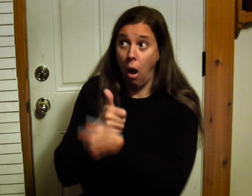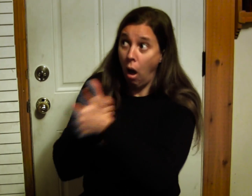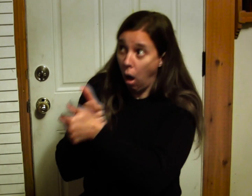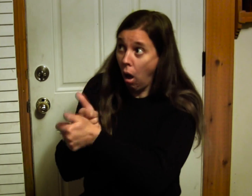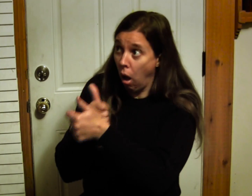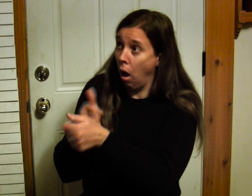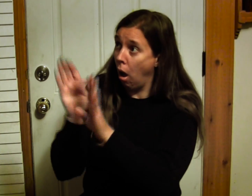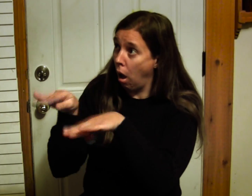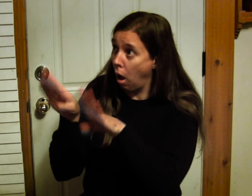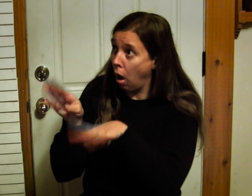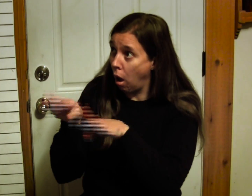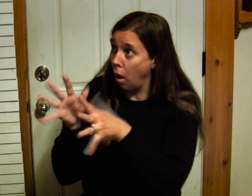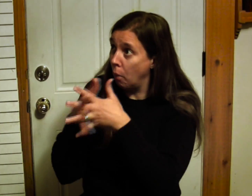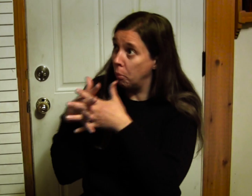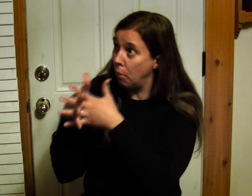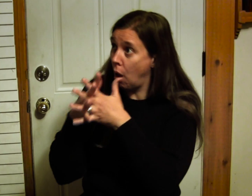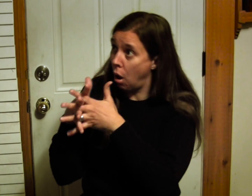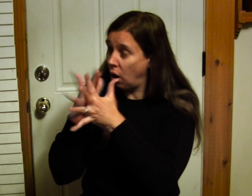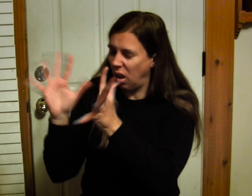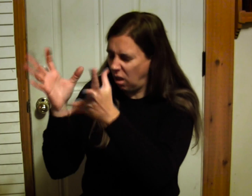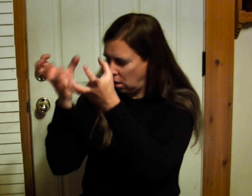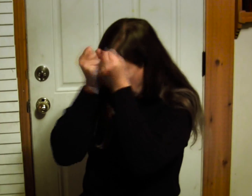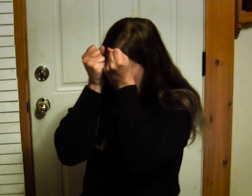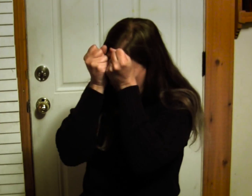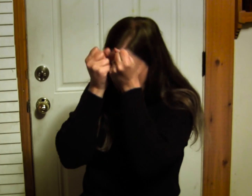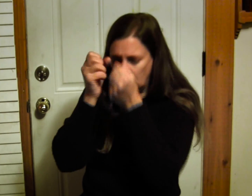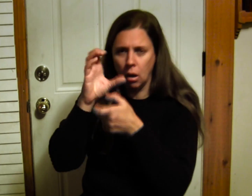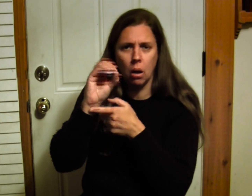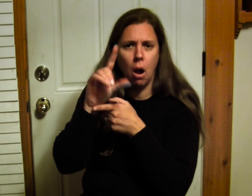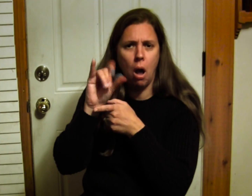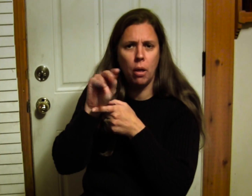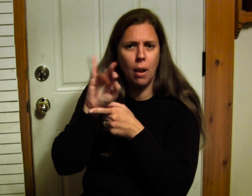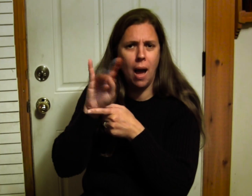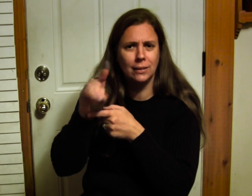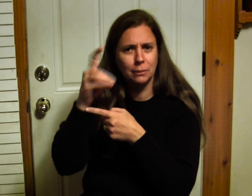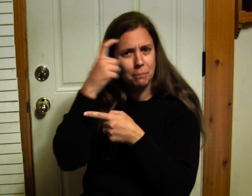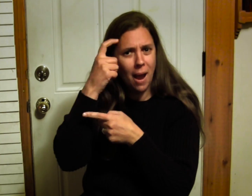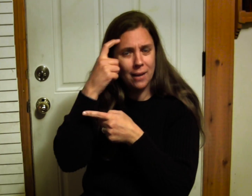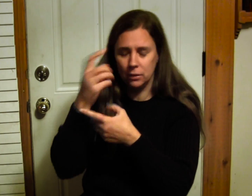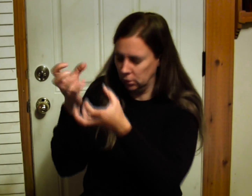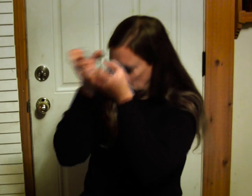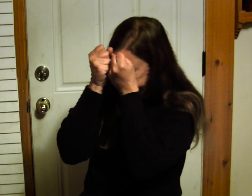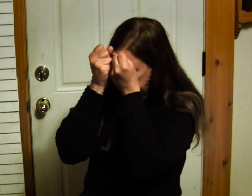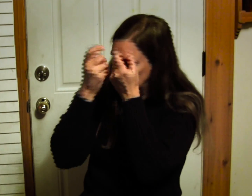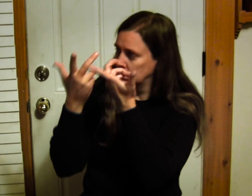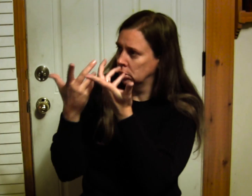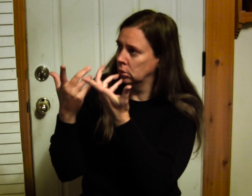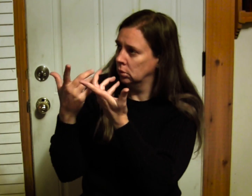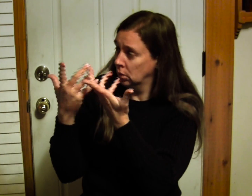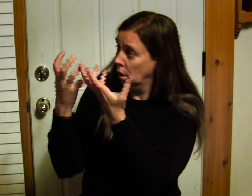These people are inclined to worship the American/Colonizer's perspective,